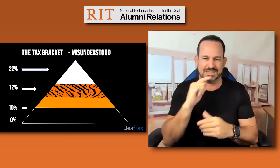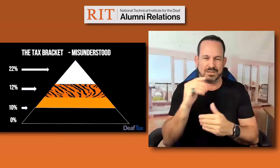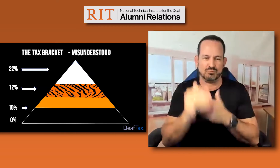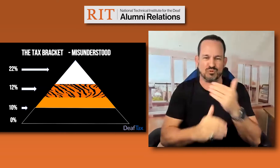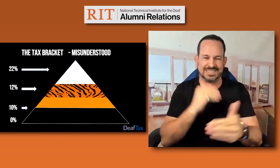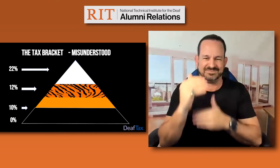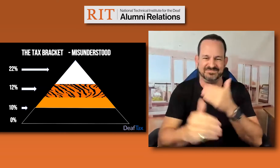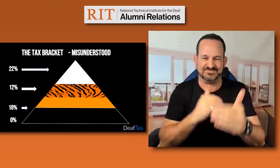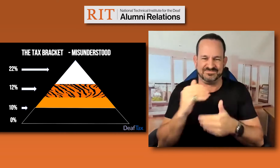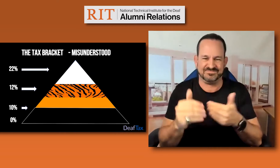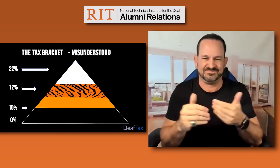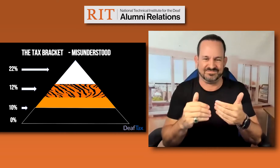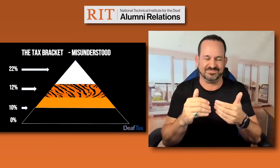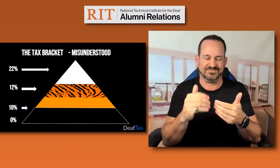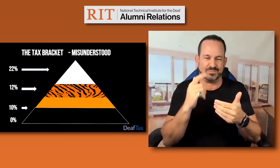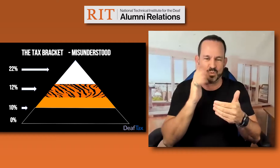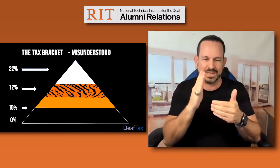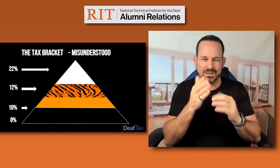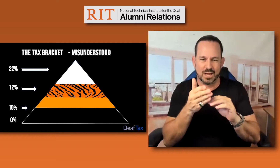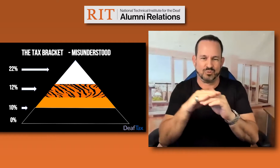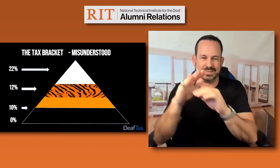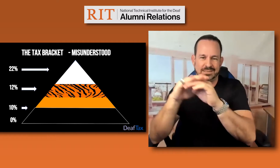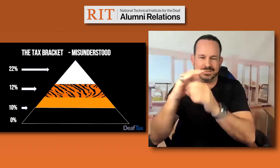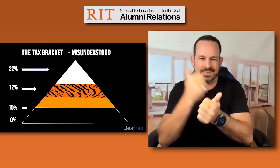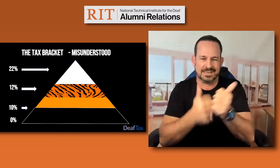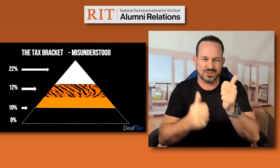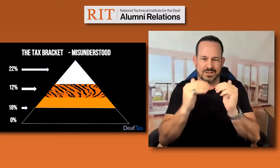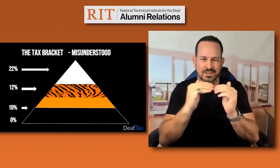Once you hit that limit, everything over that earns 12%.